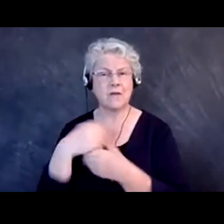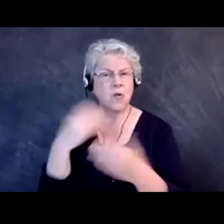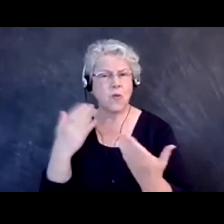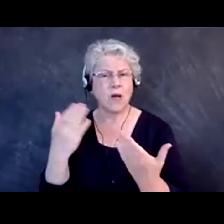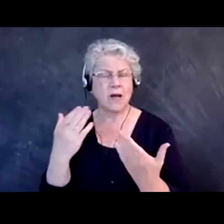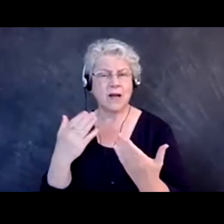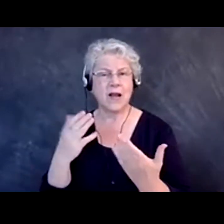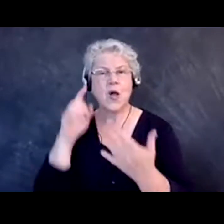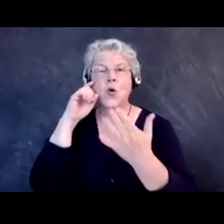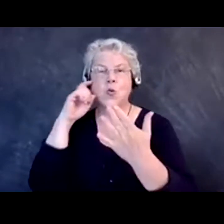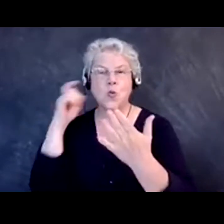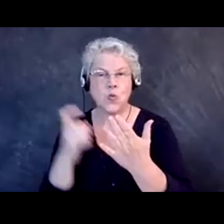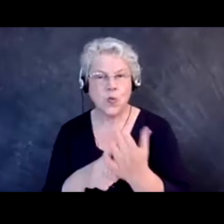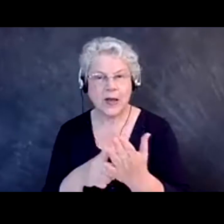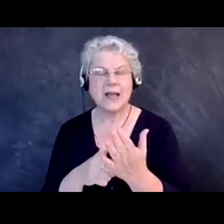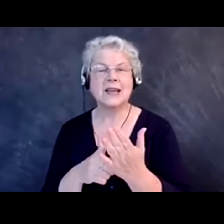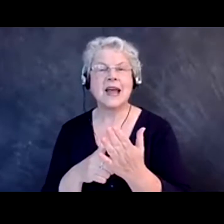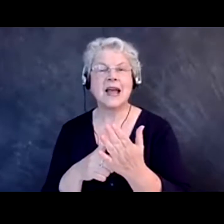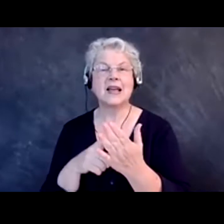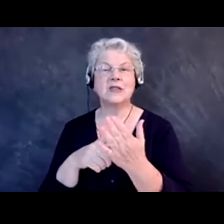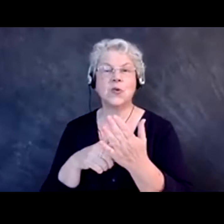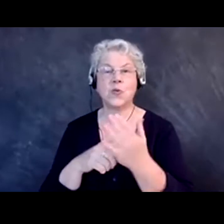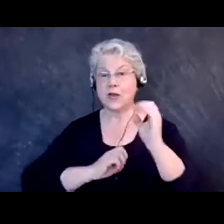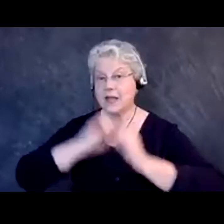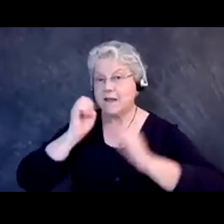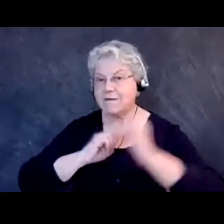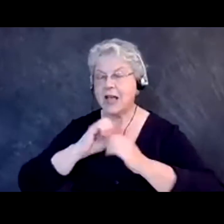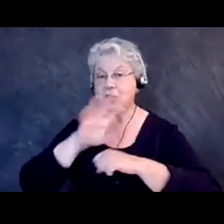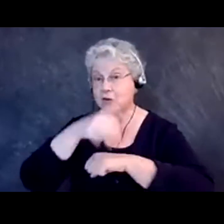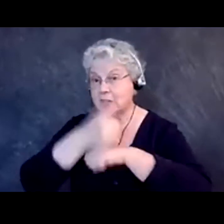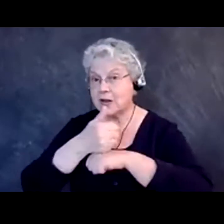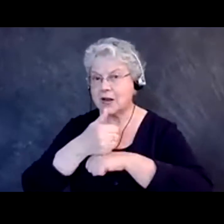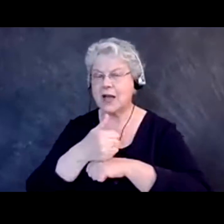especially when it comes to implementing and evaluating, is recognizing what have we succeeded